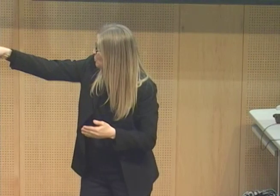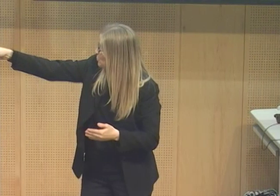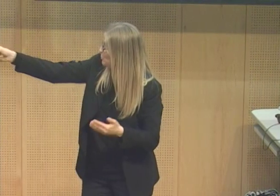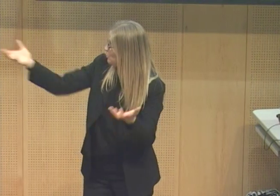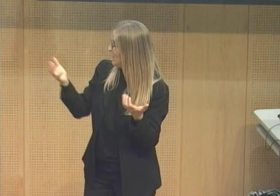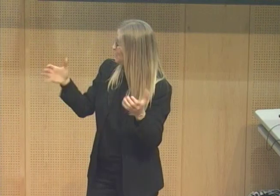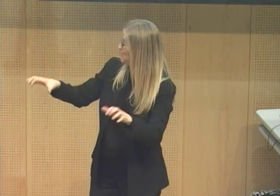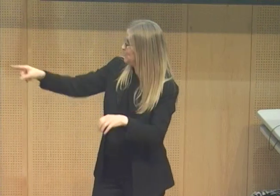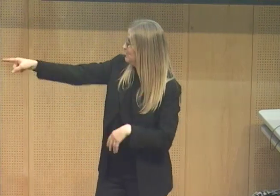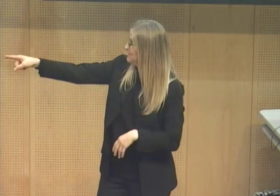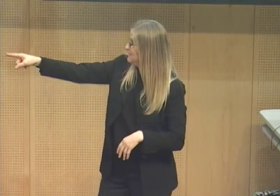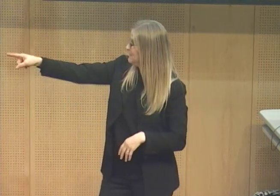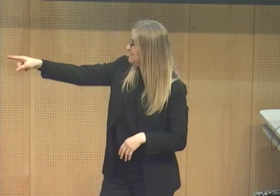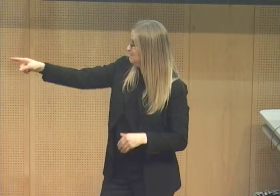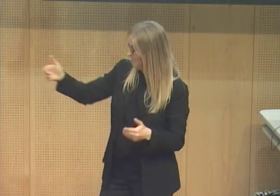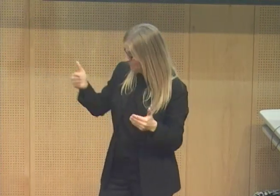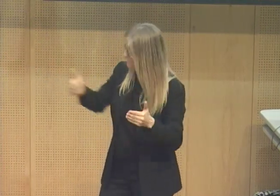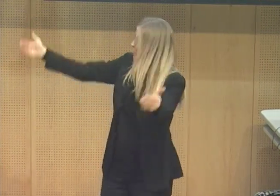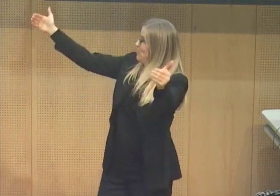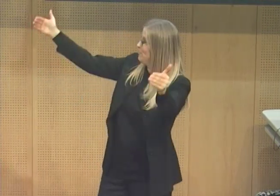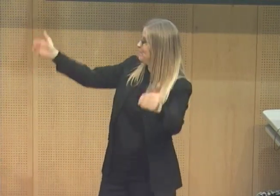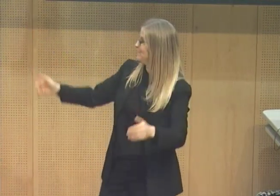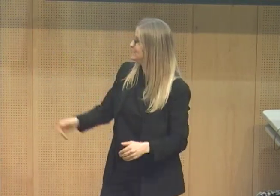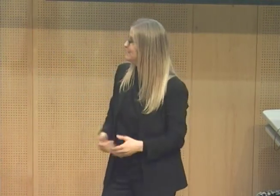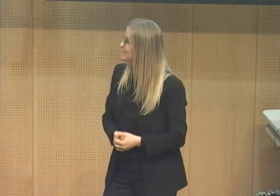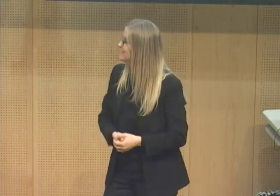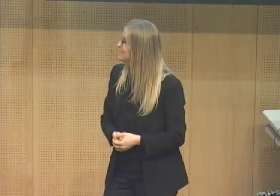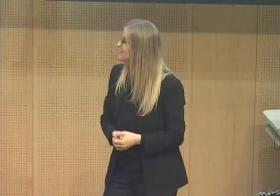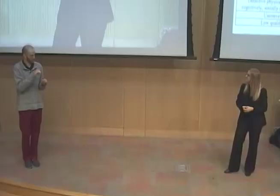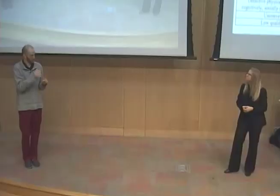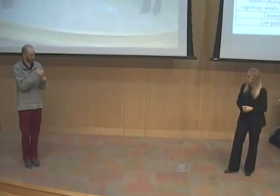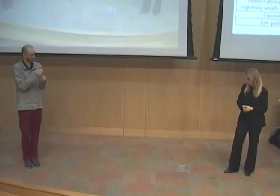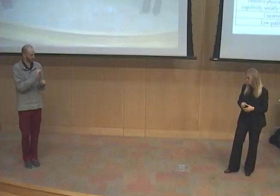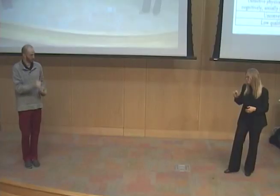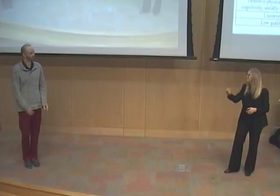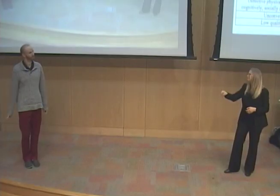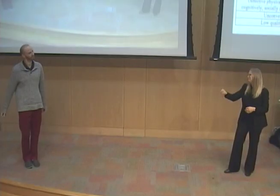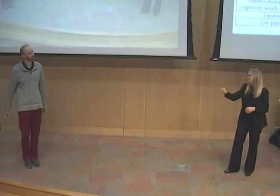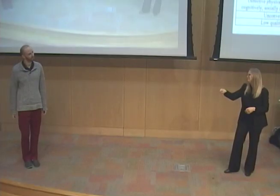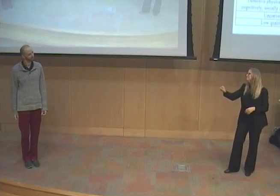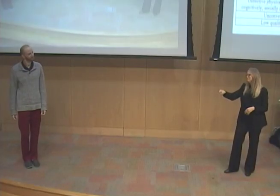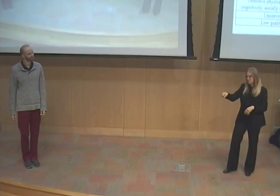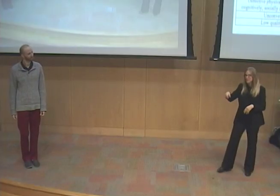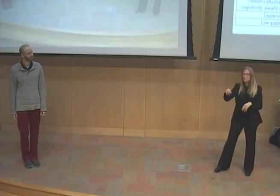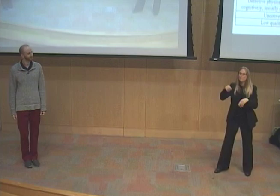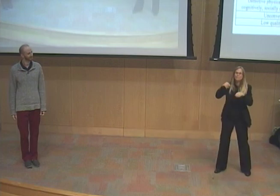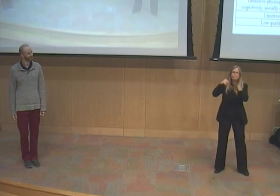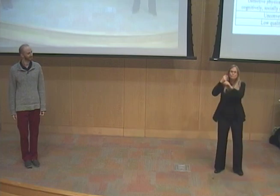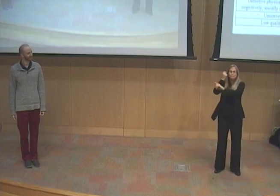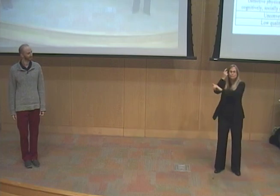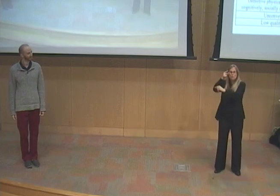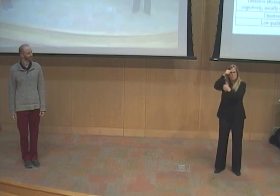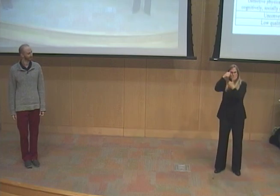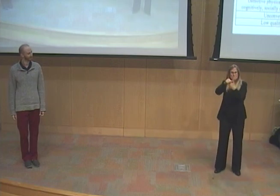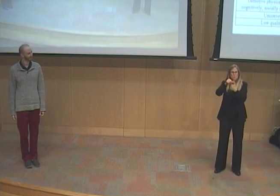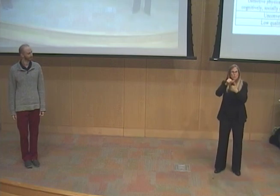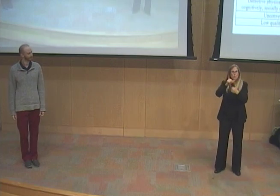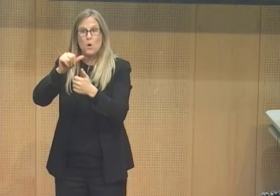Well, that might be a study that you'd like to undertake. OK. Have you thought about that yourself? I did think about that.